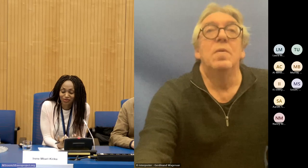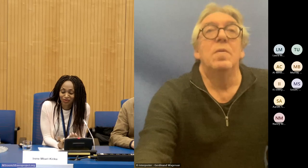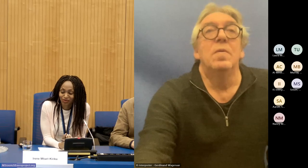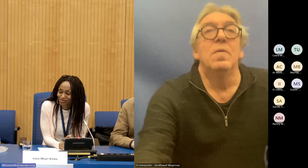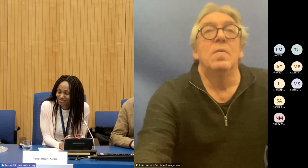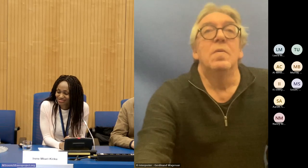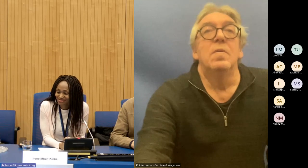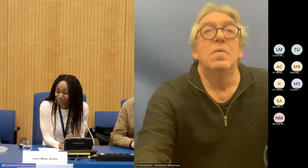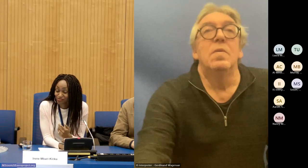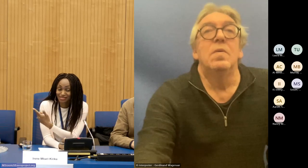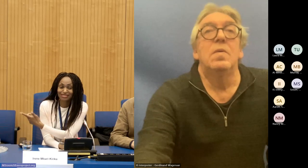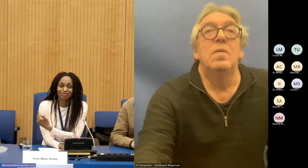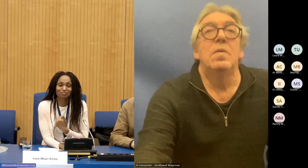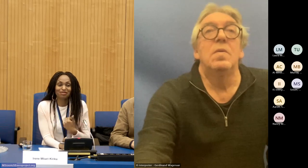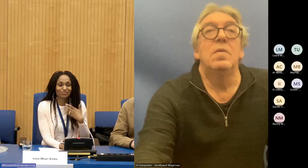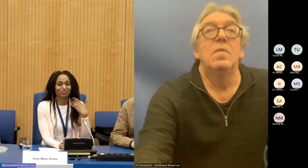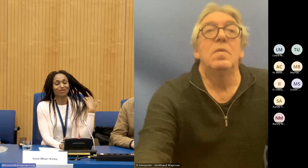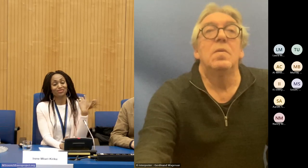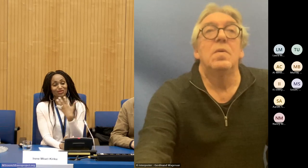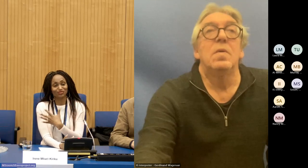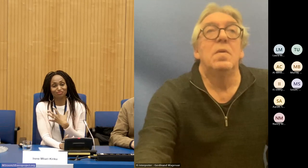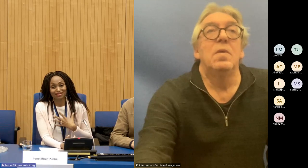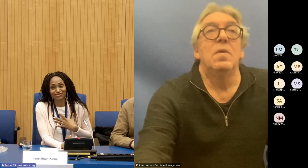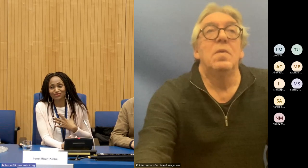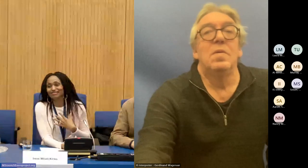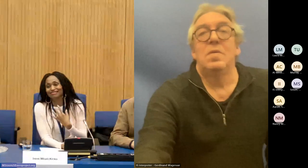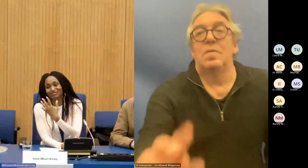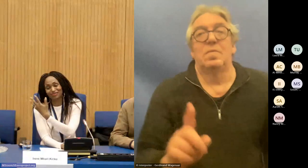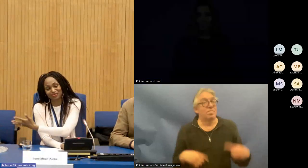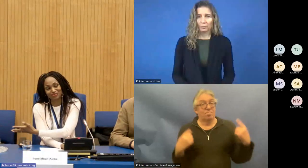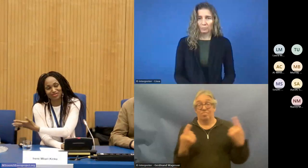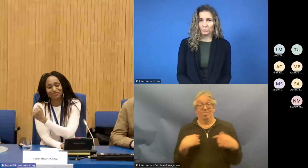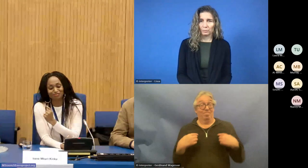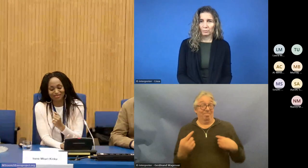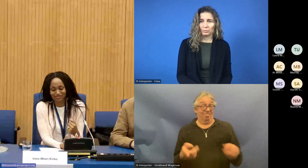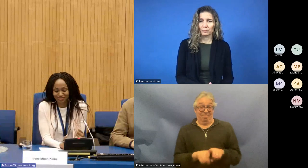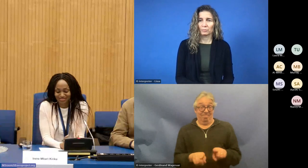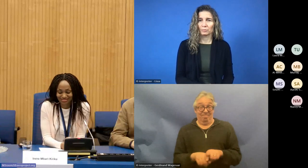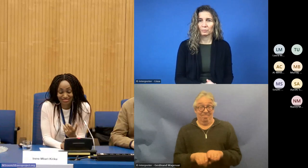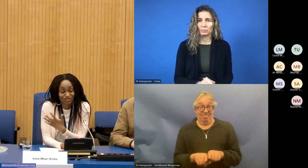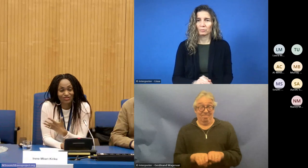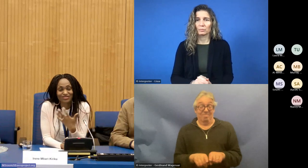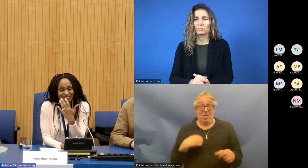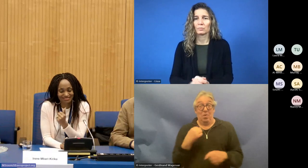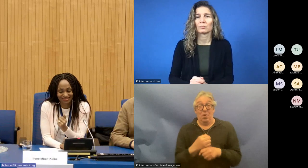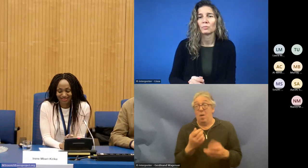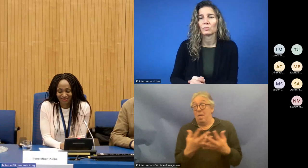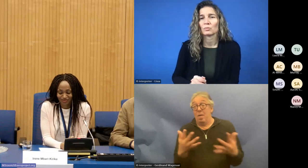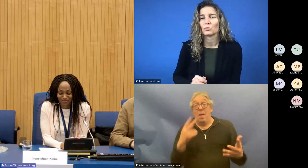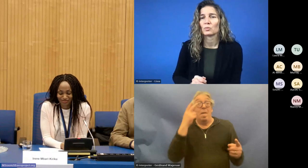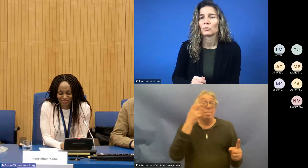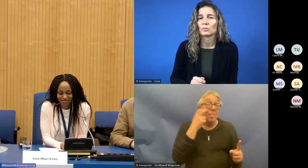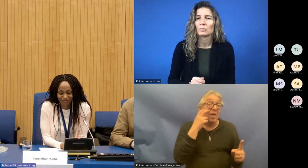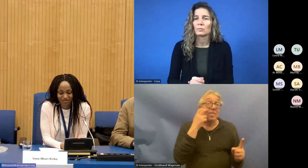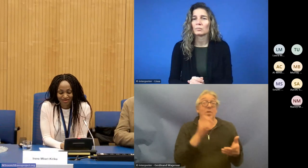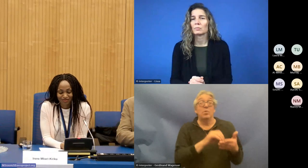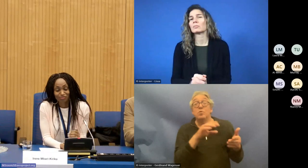we are in the same space, they work with a lot of online students, teachers and that good stuff. We